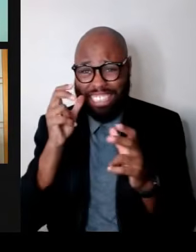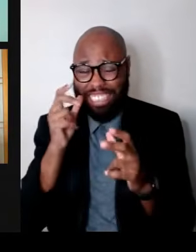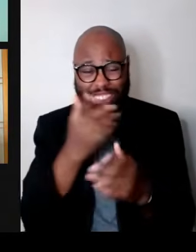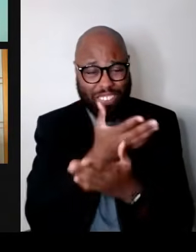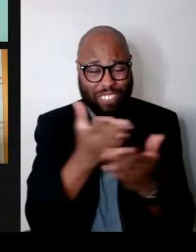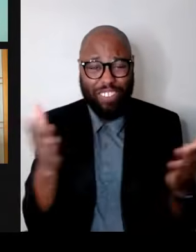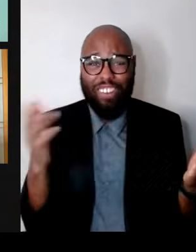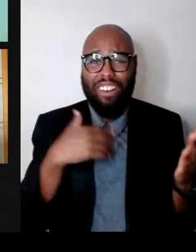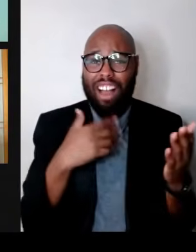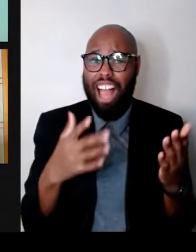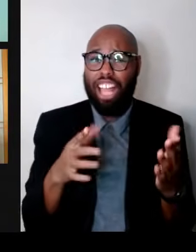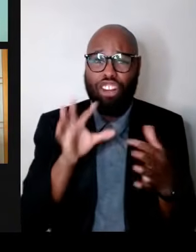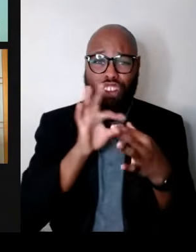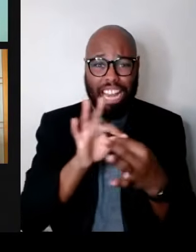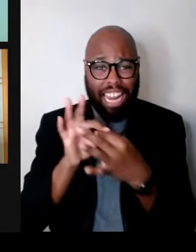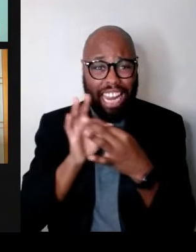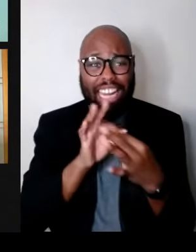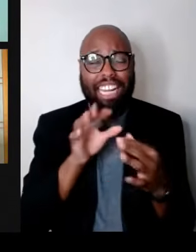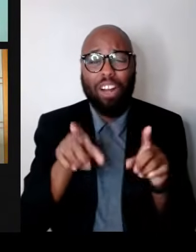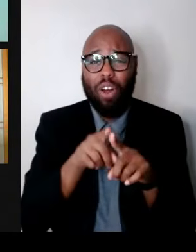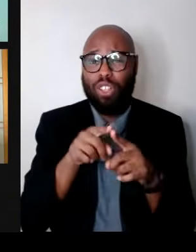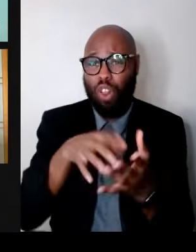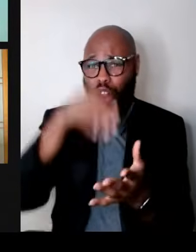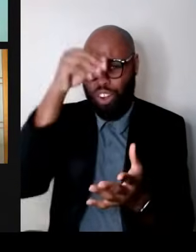So thank you so much for having me in this space.